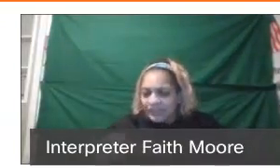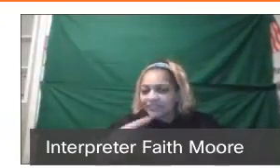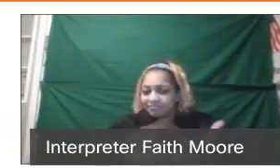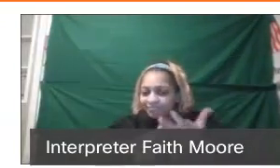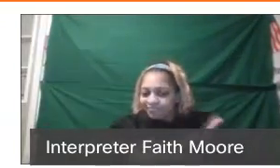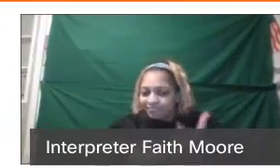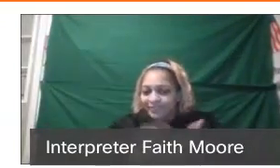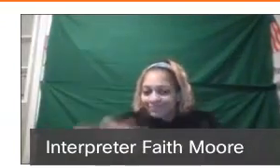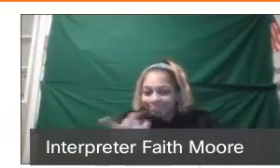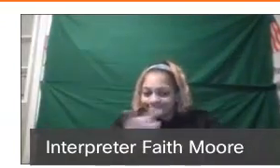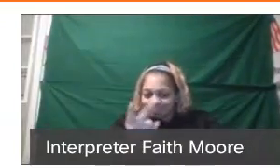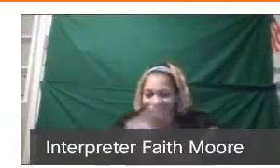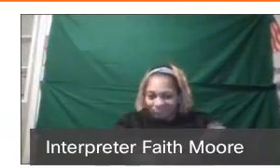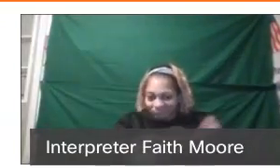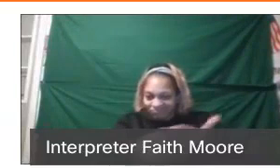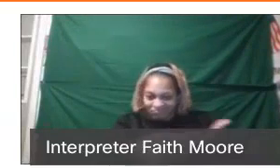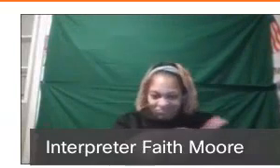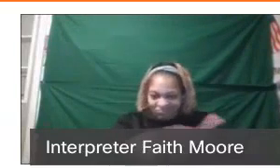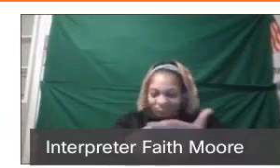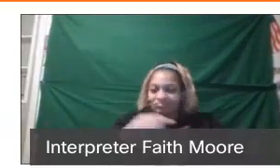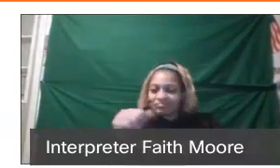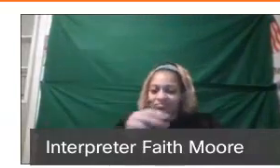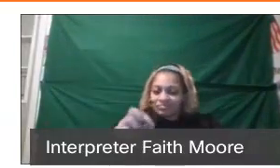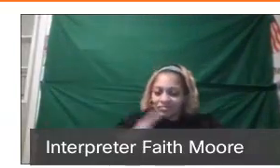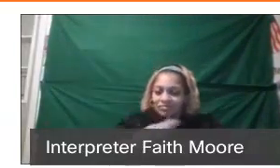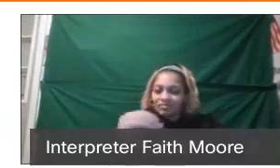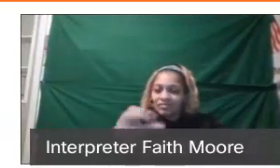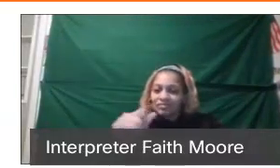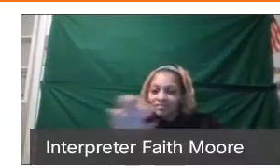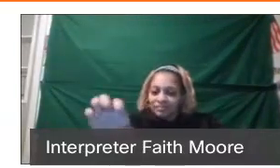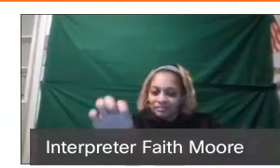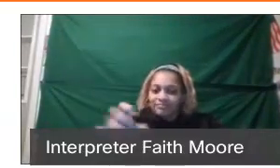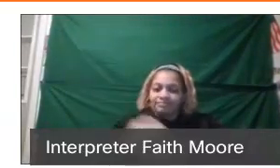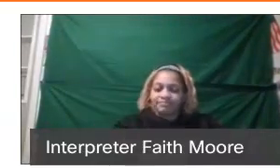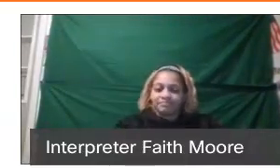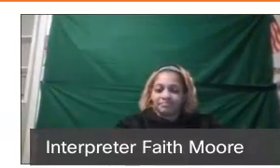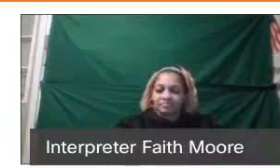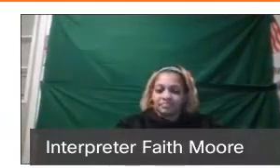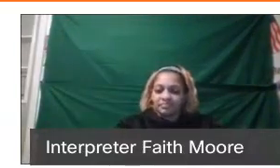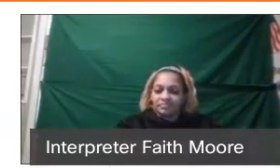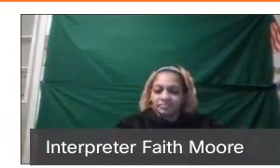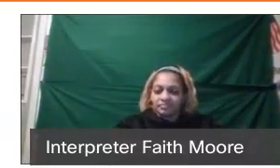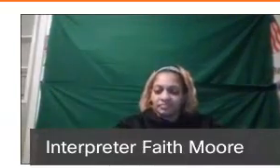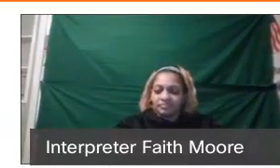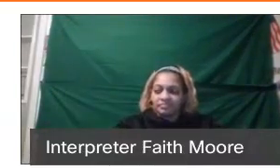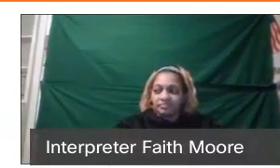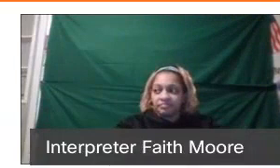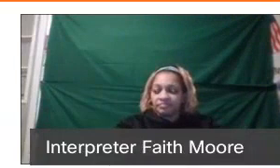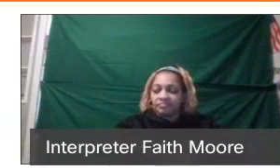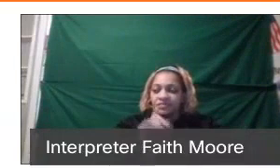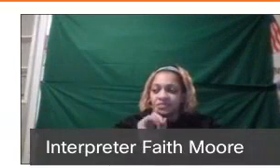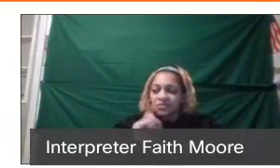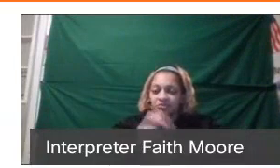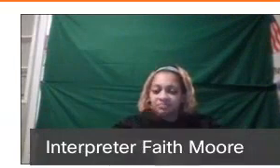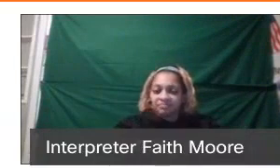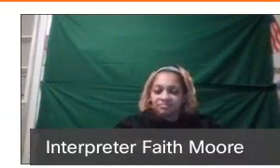Sure.